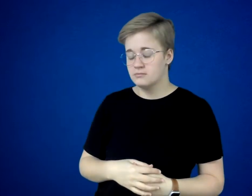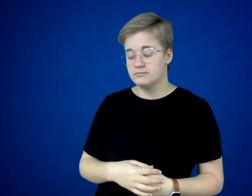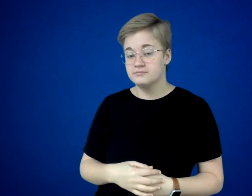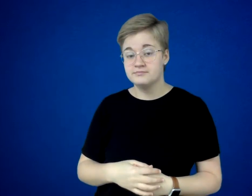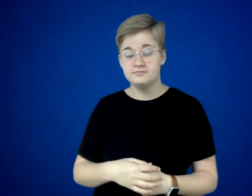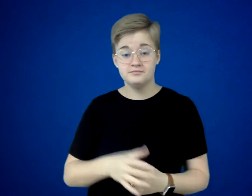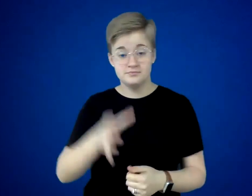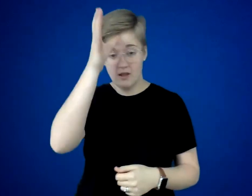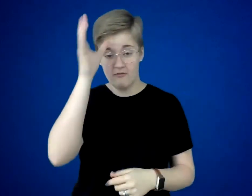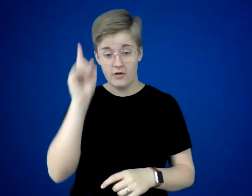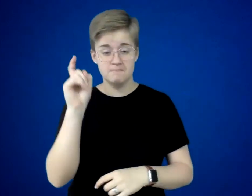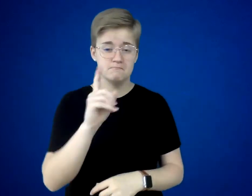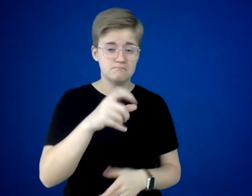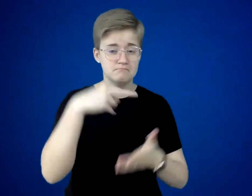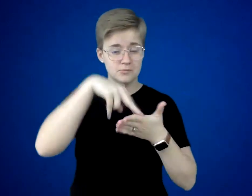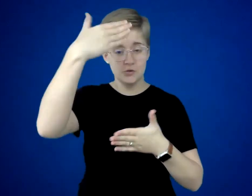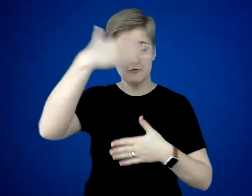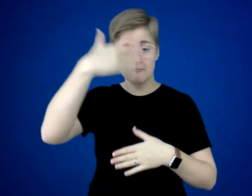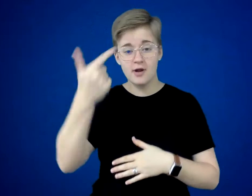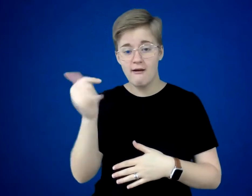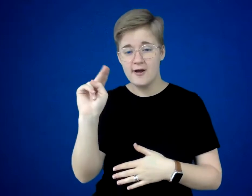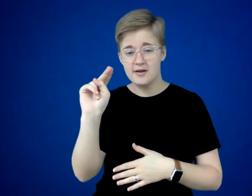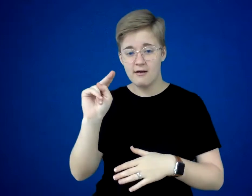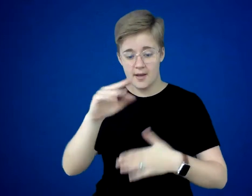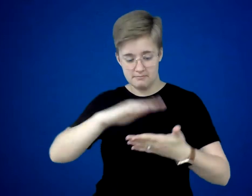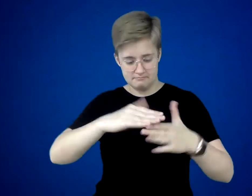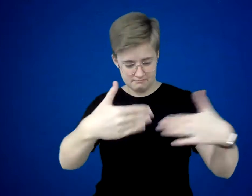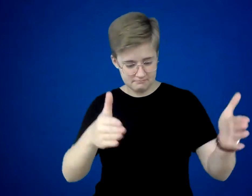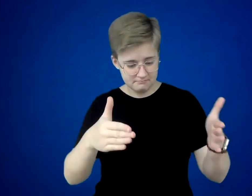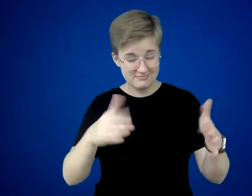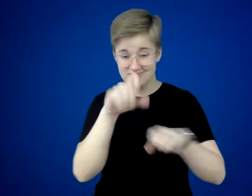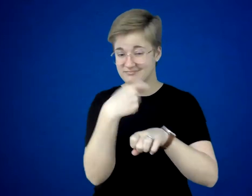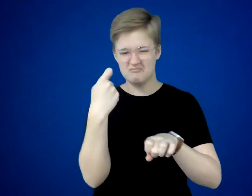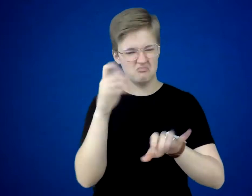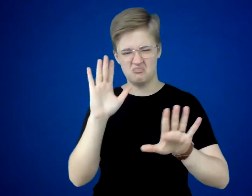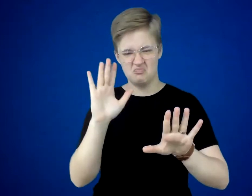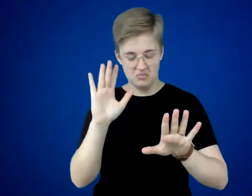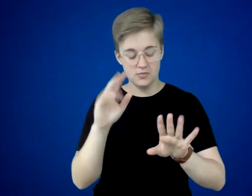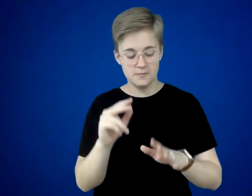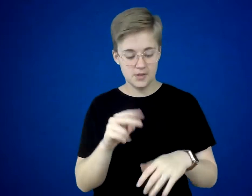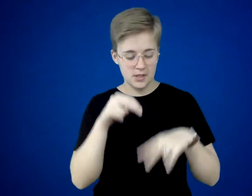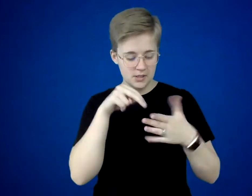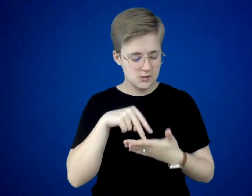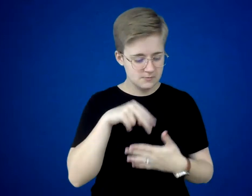the gun case. He didn’t unlock it. He just stood and stared and cracked his knuckles.